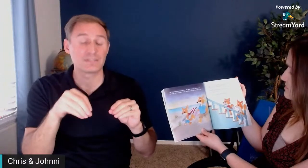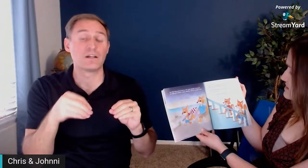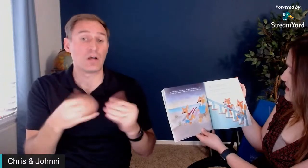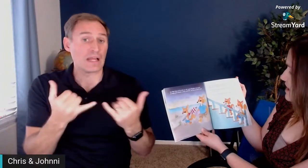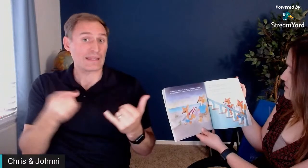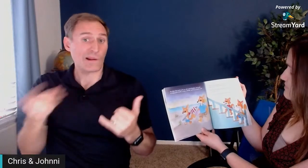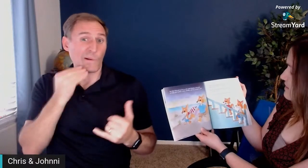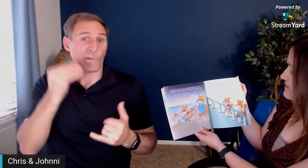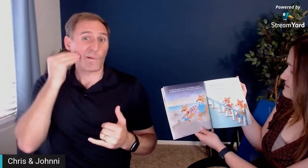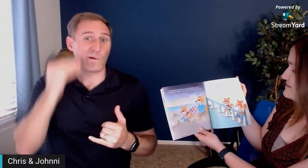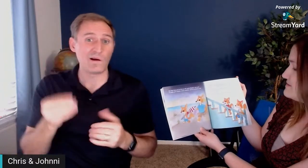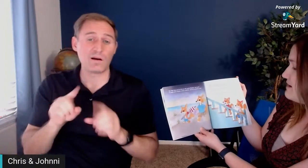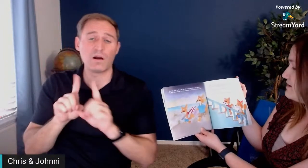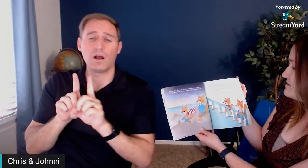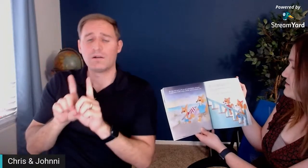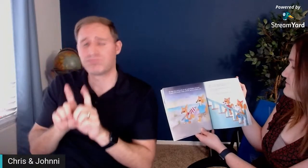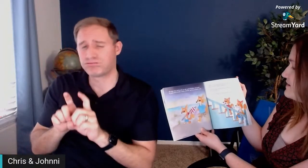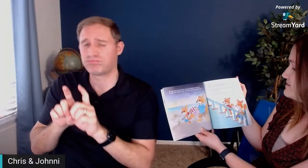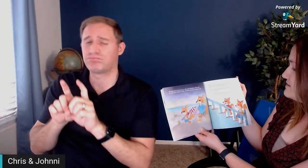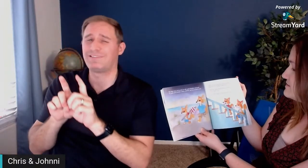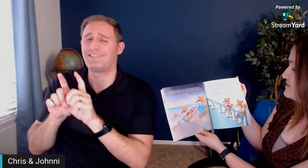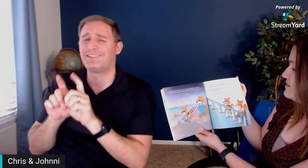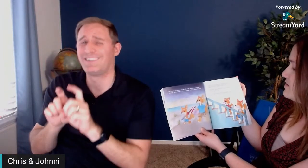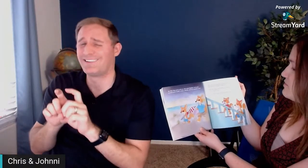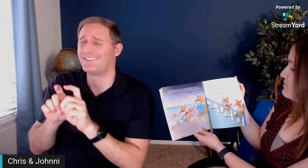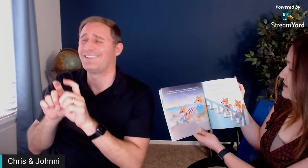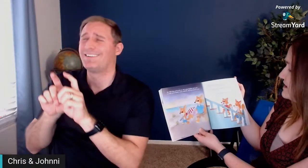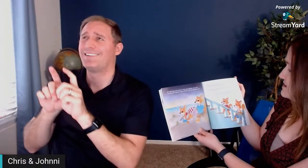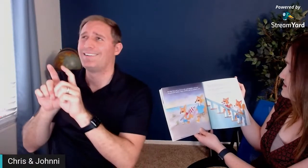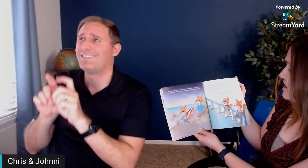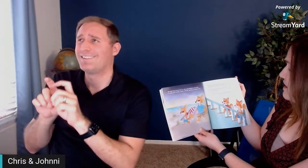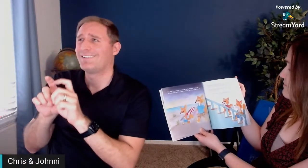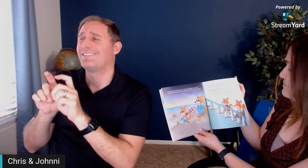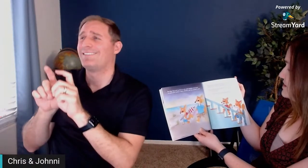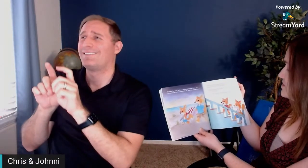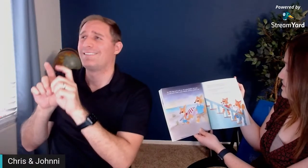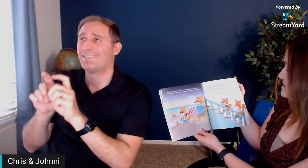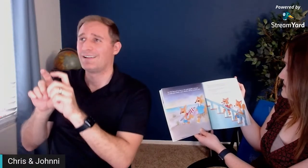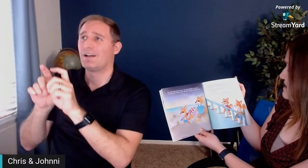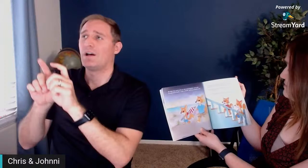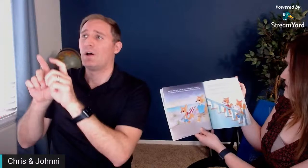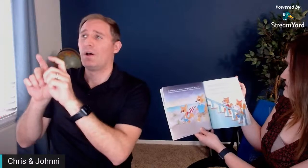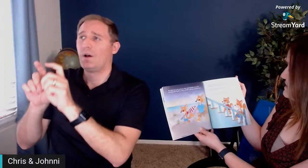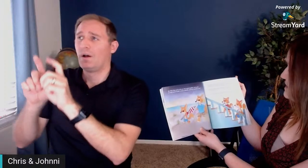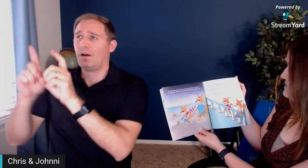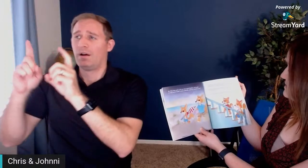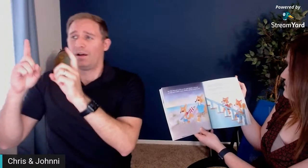with tired paws and smiles on their faces when they get to the top then turns to emily and says